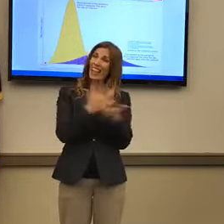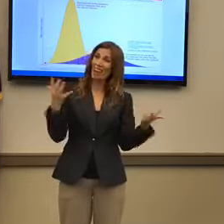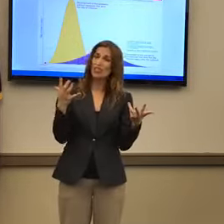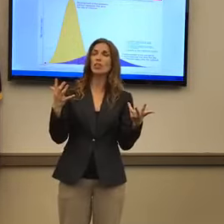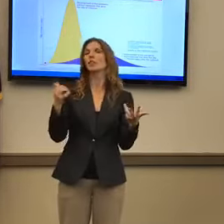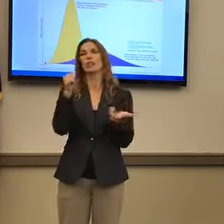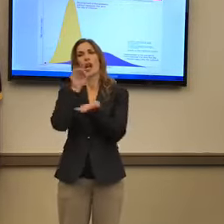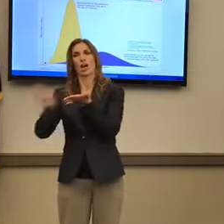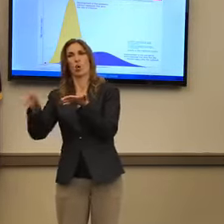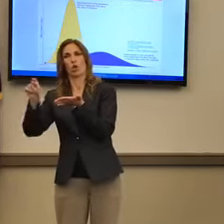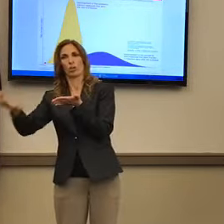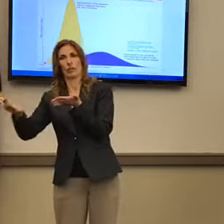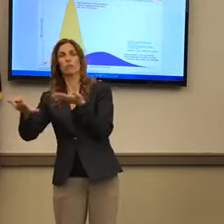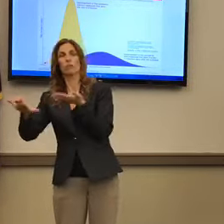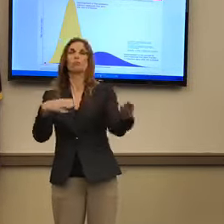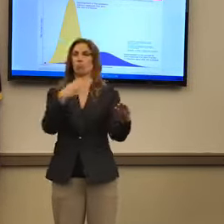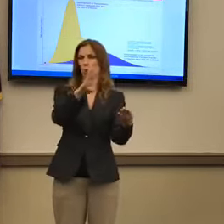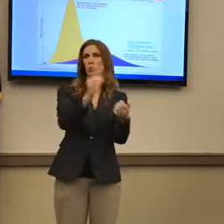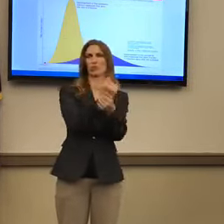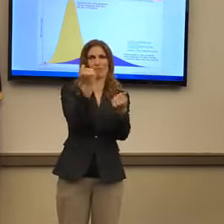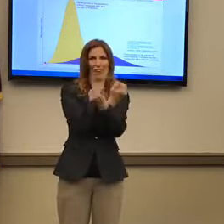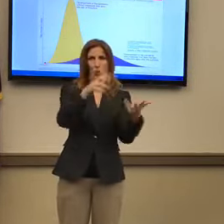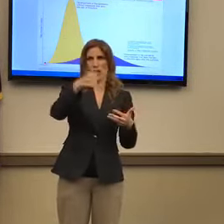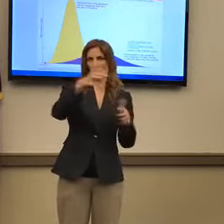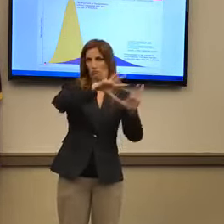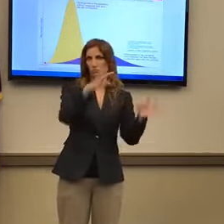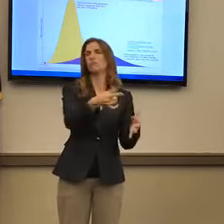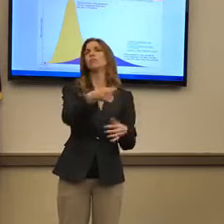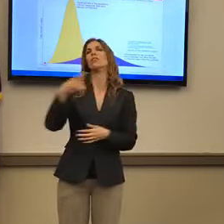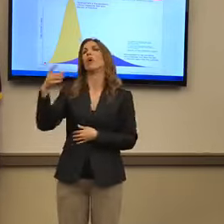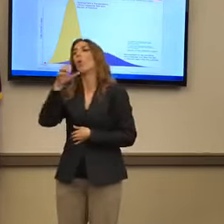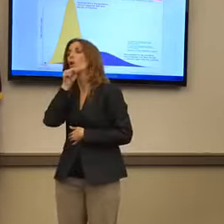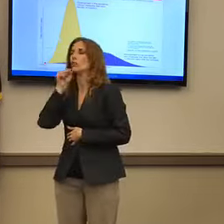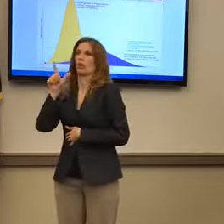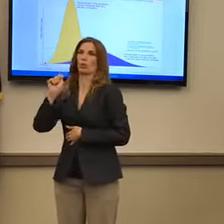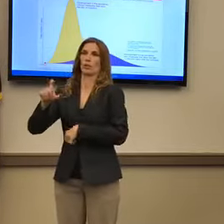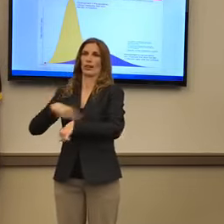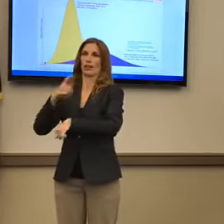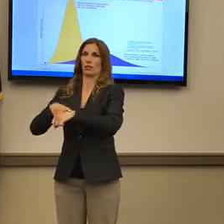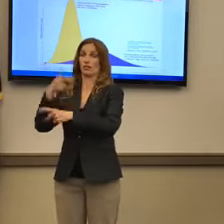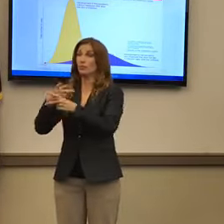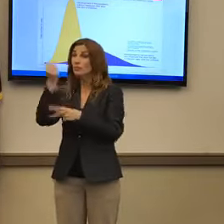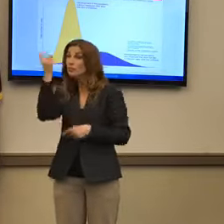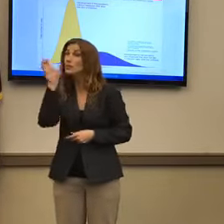long-term care facility now I want to be very clear that these orange line is not